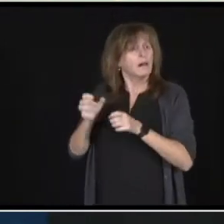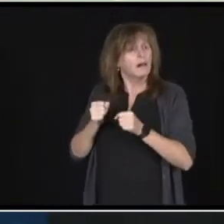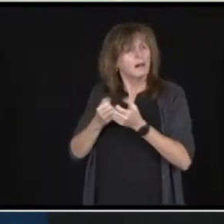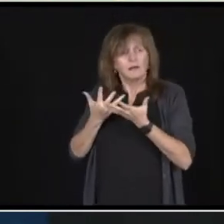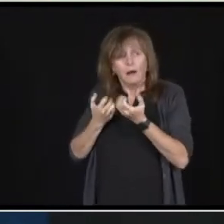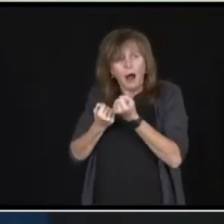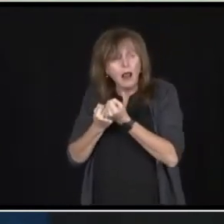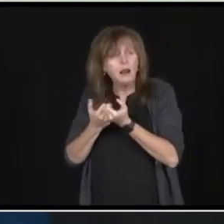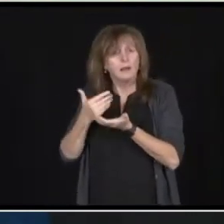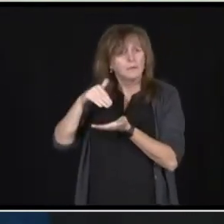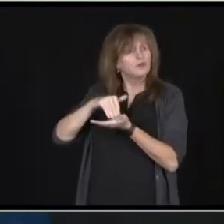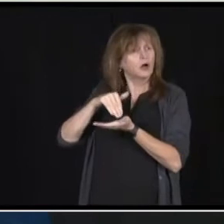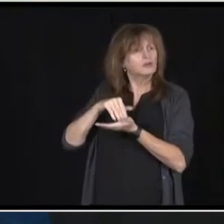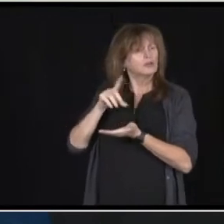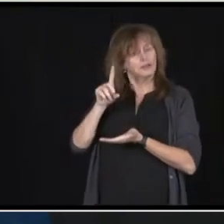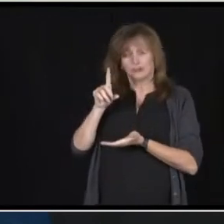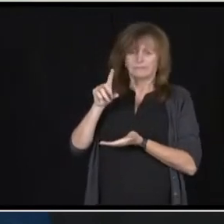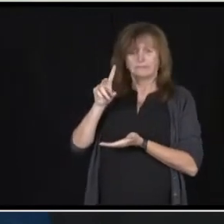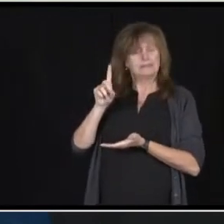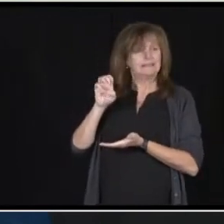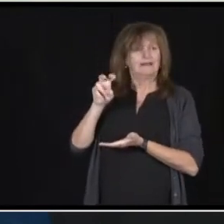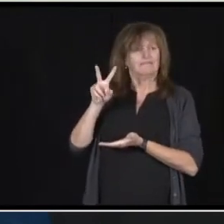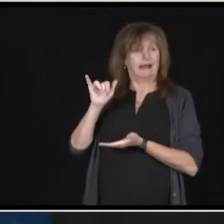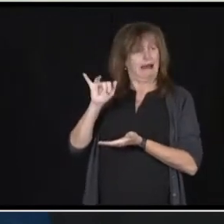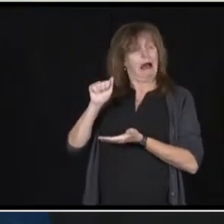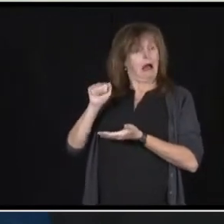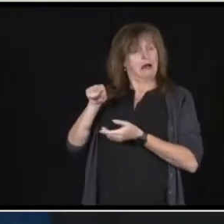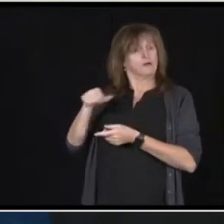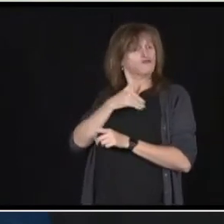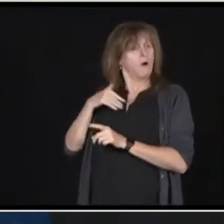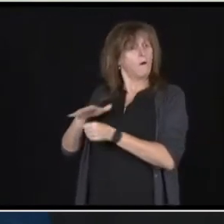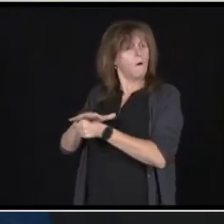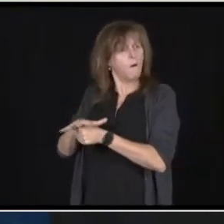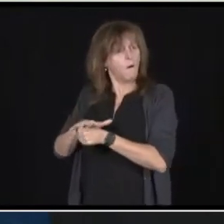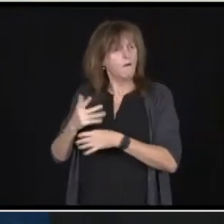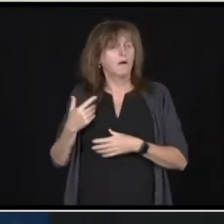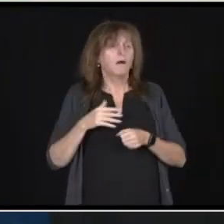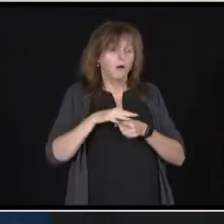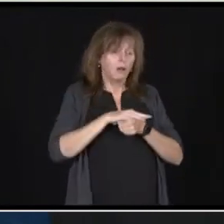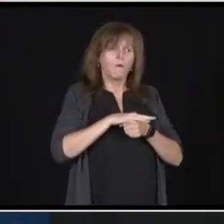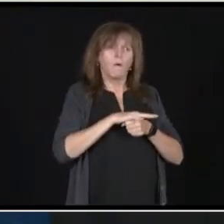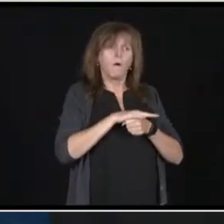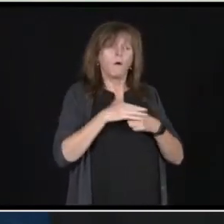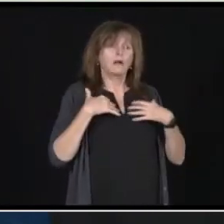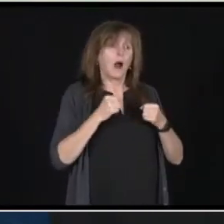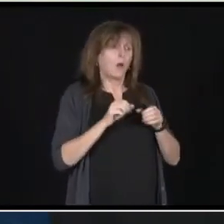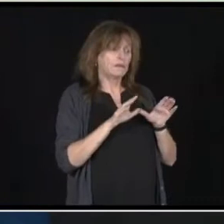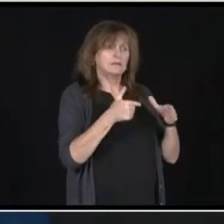and her team in Toronto. The local medical officers and public health units have done in a critical work to